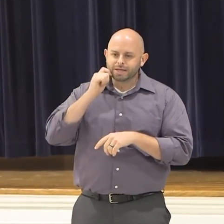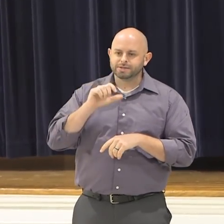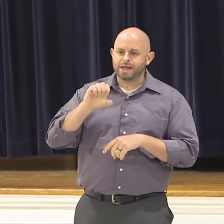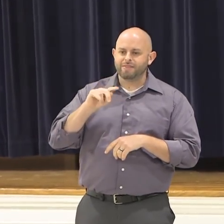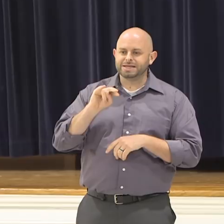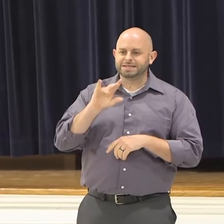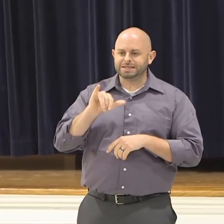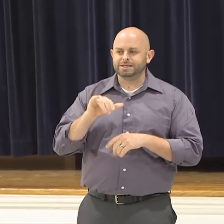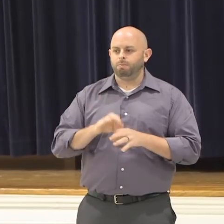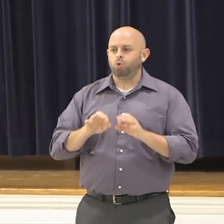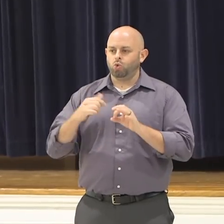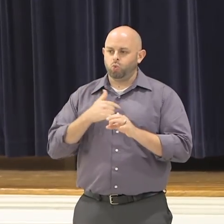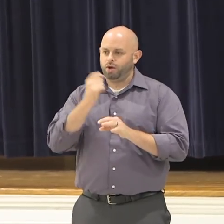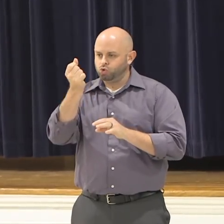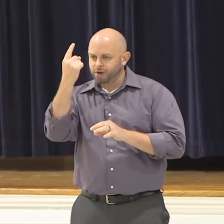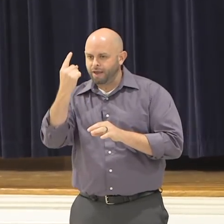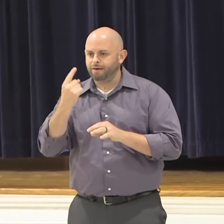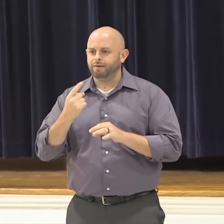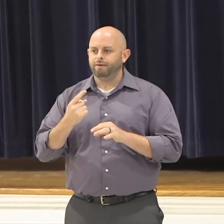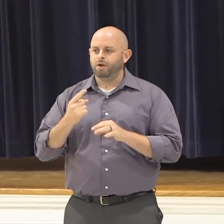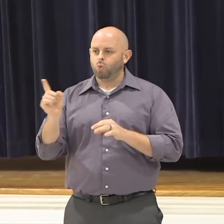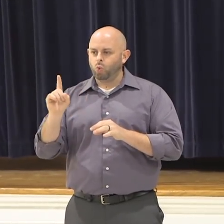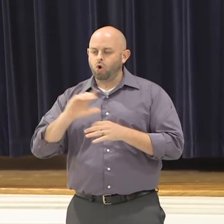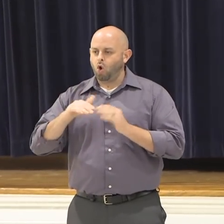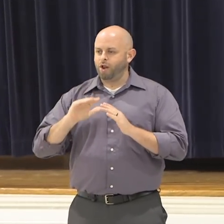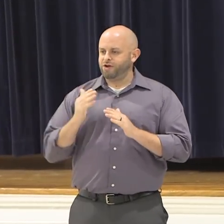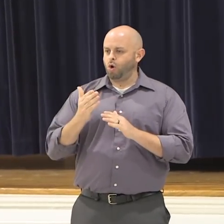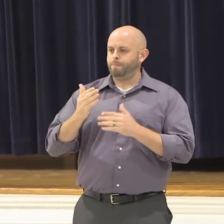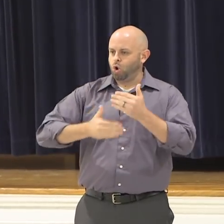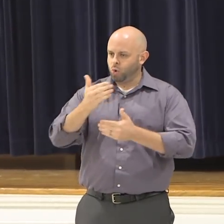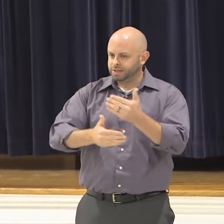that we are understanding where all of our progress is but also the places